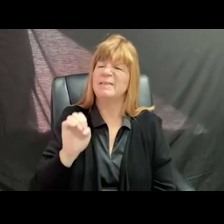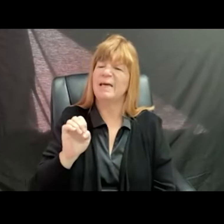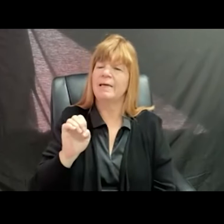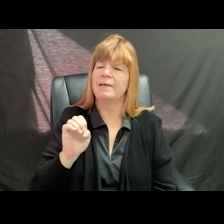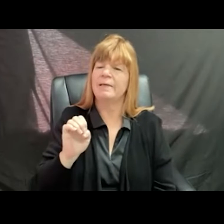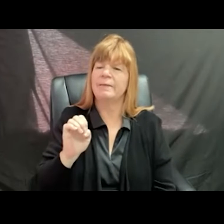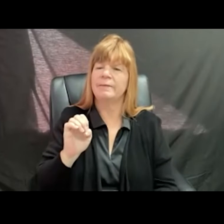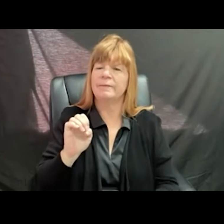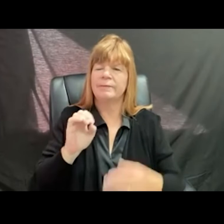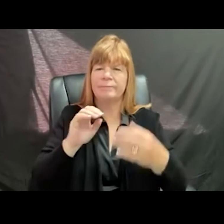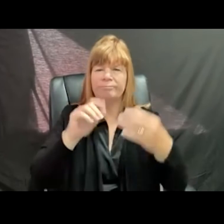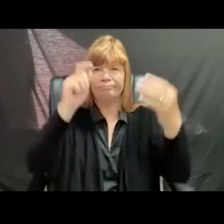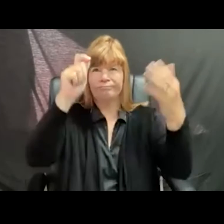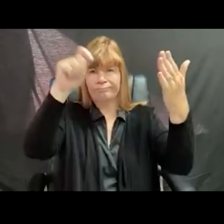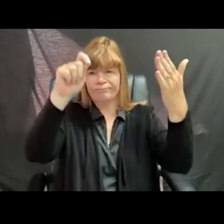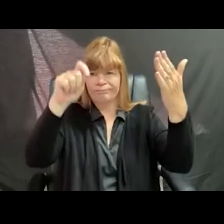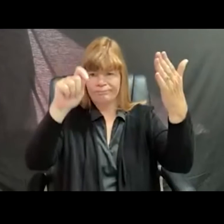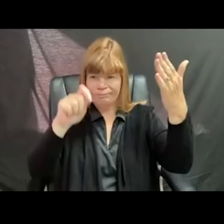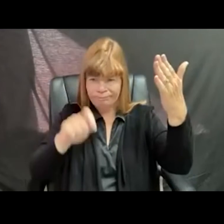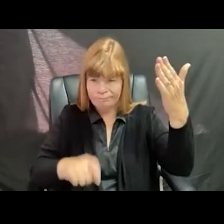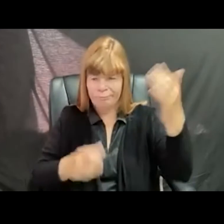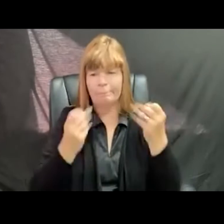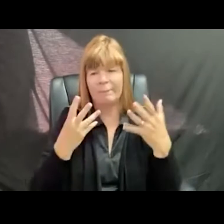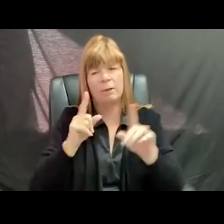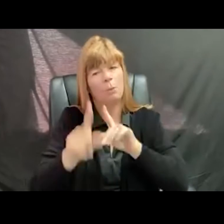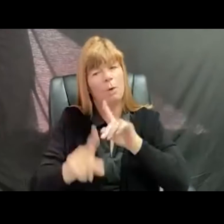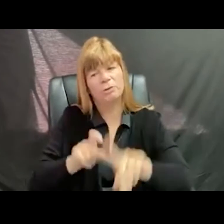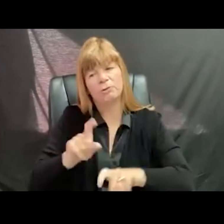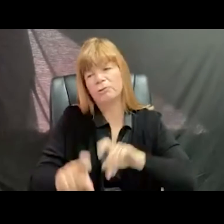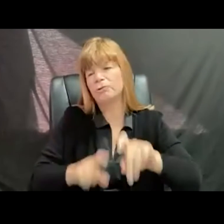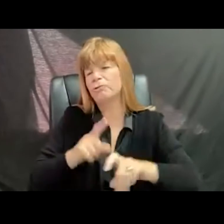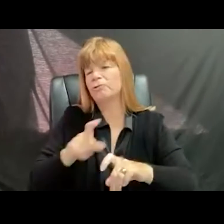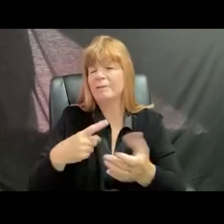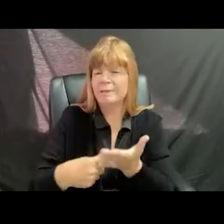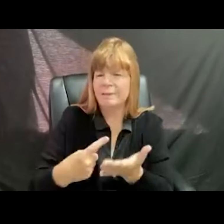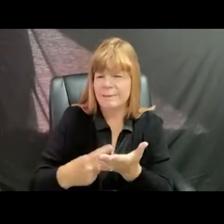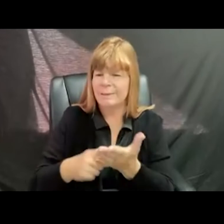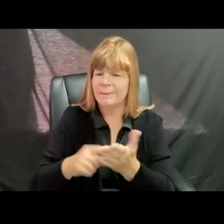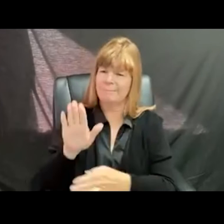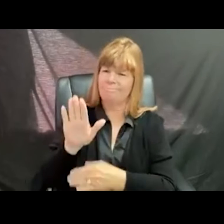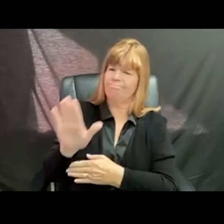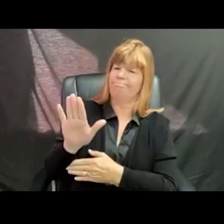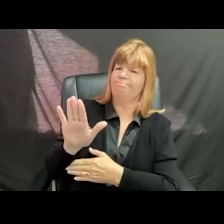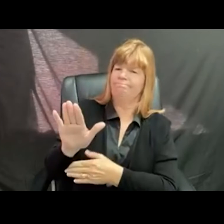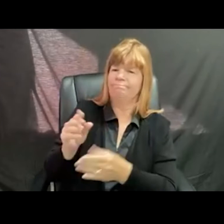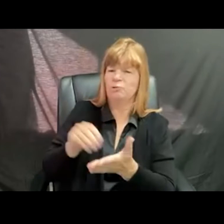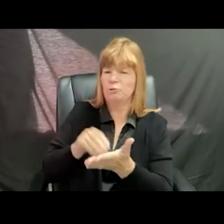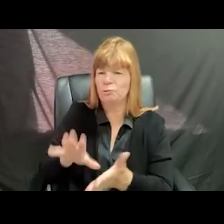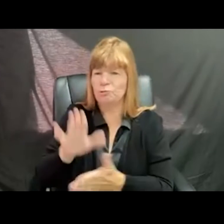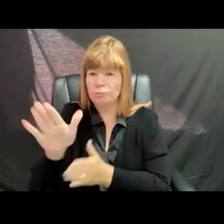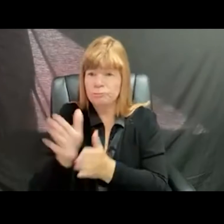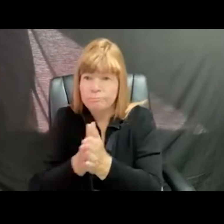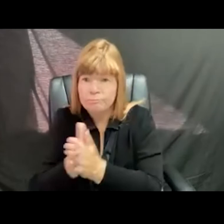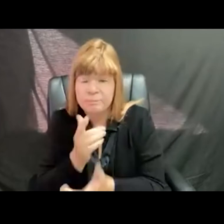of questions to identify what the individual students interests are but also what their